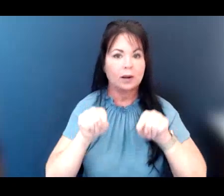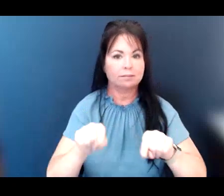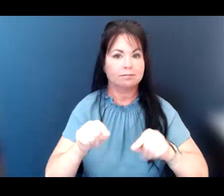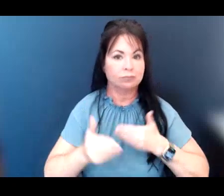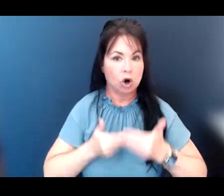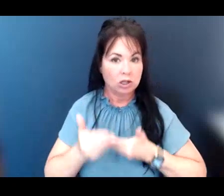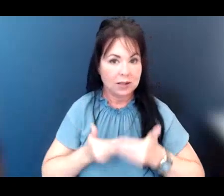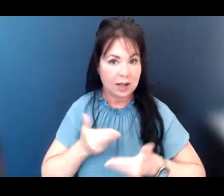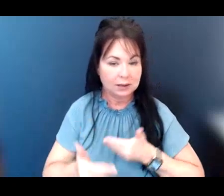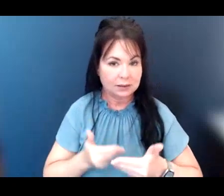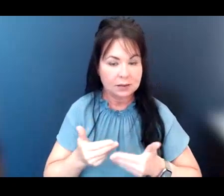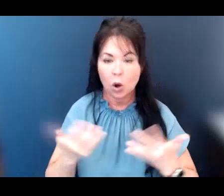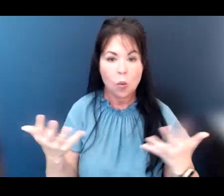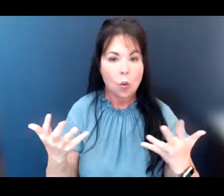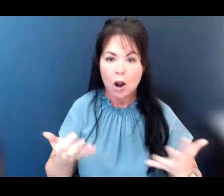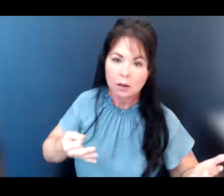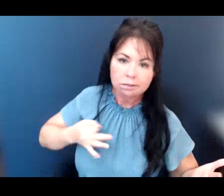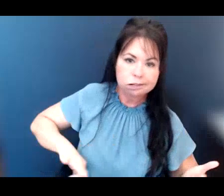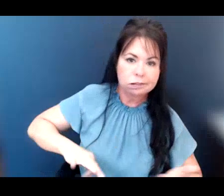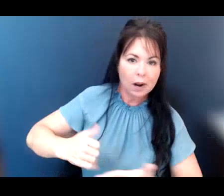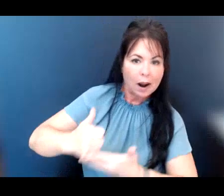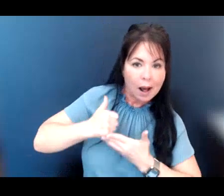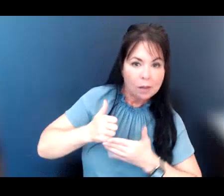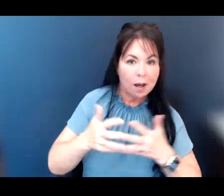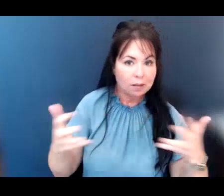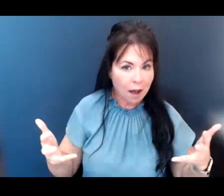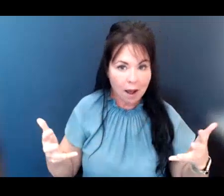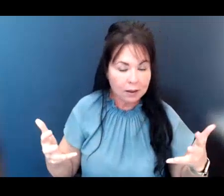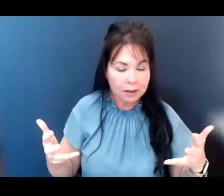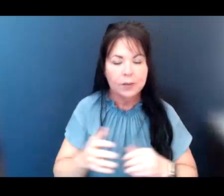helps or the biggest help for me is remembering that we can't